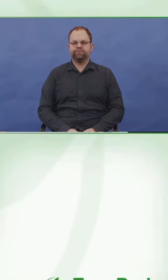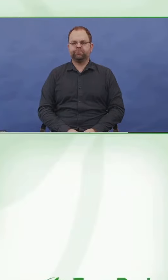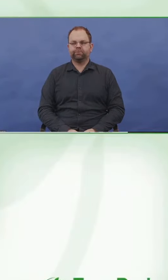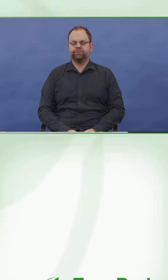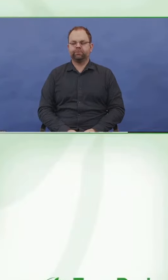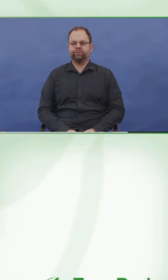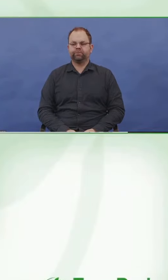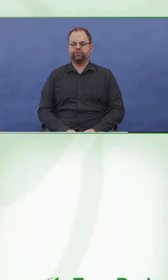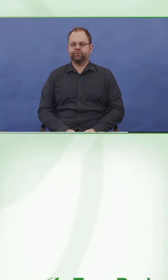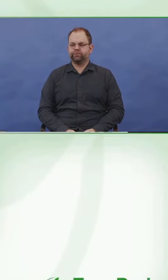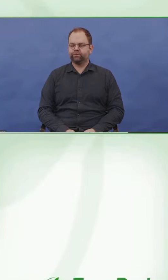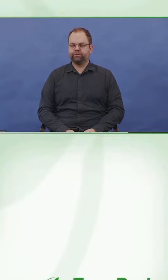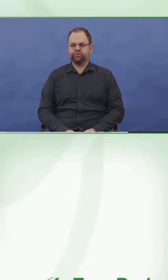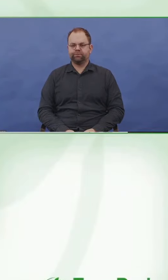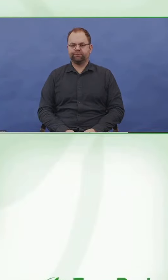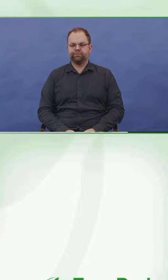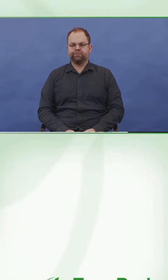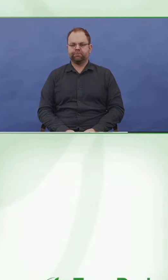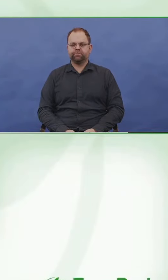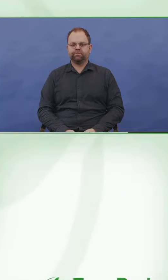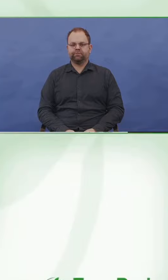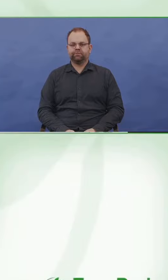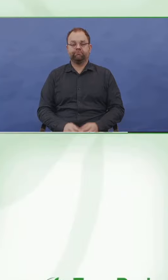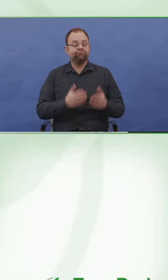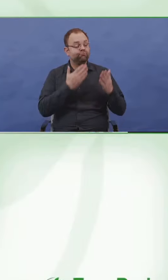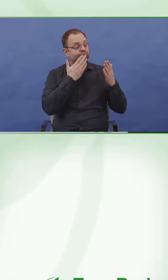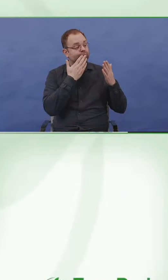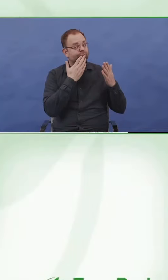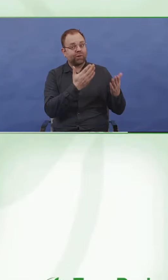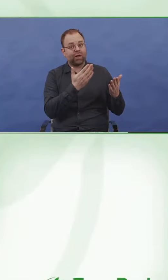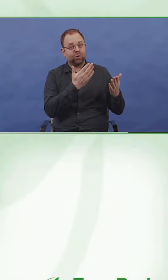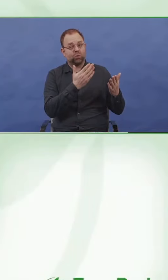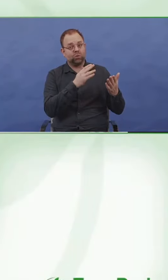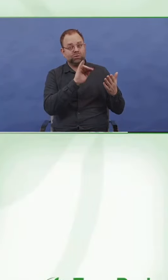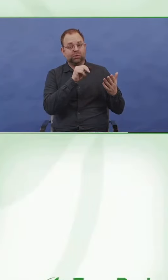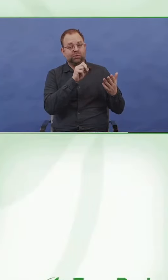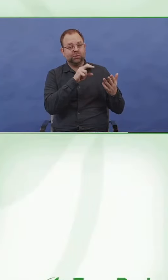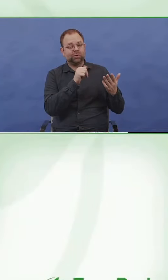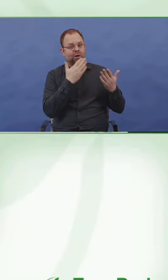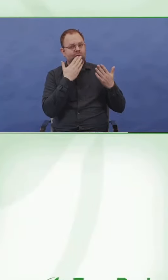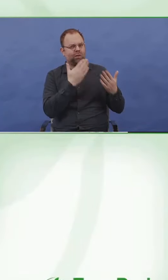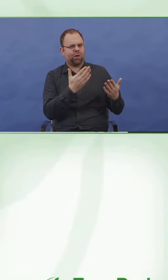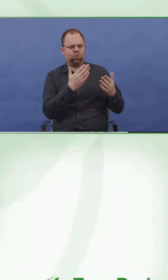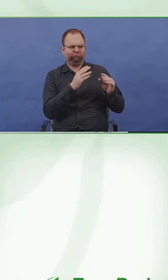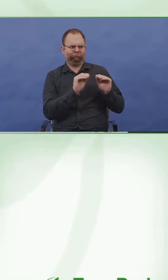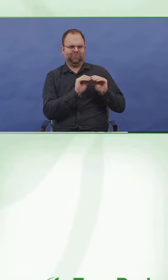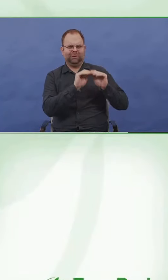organise to promote autonomy, control and to be aligned with the Prince was of the UN convention.